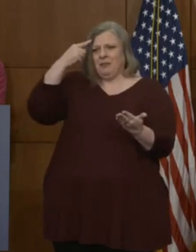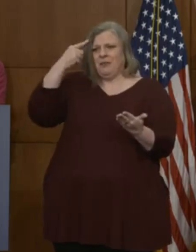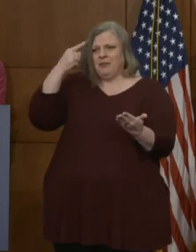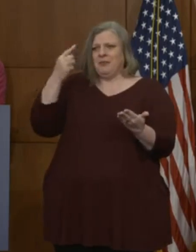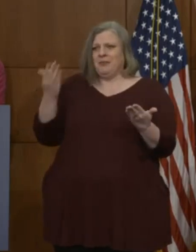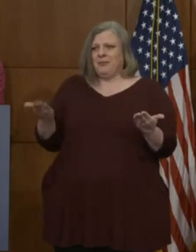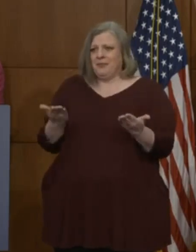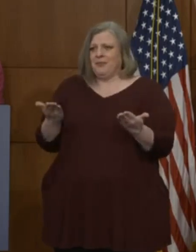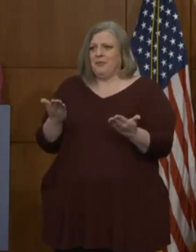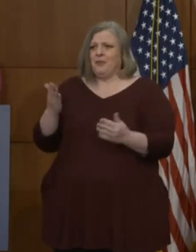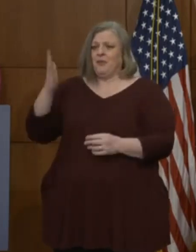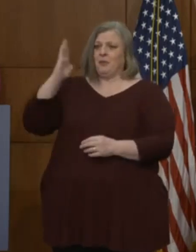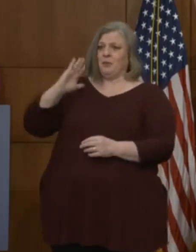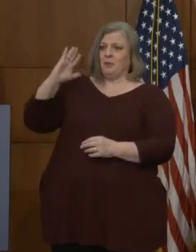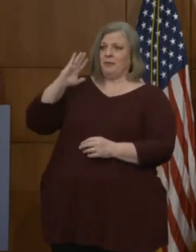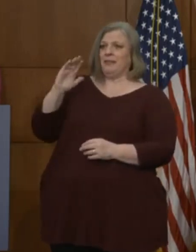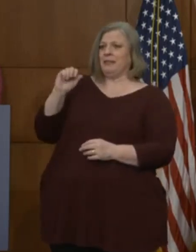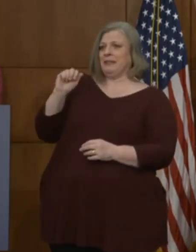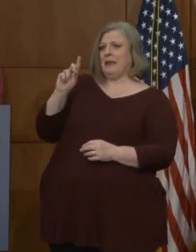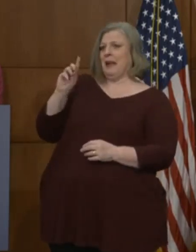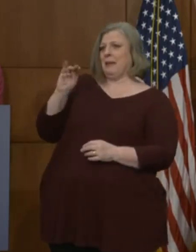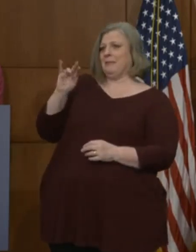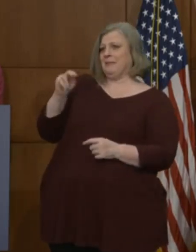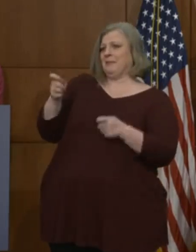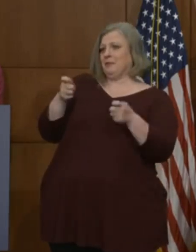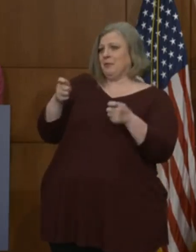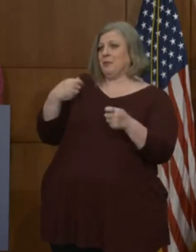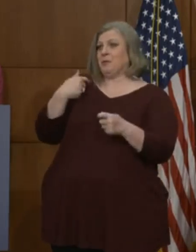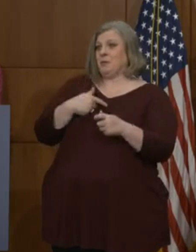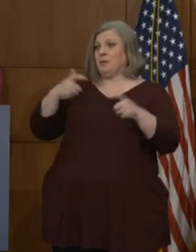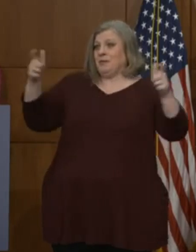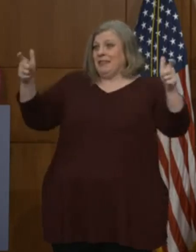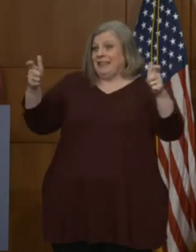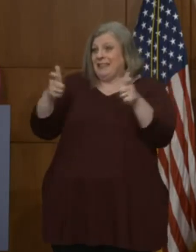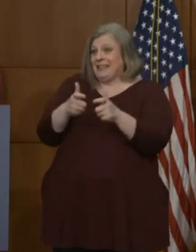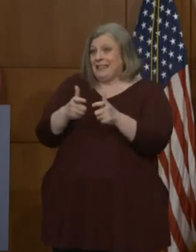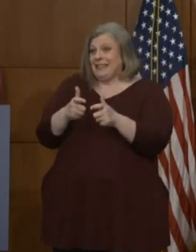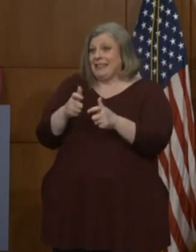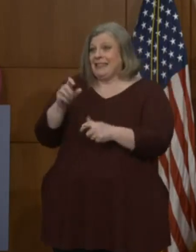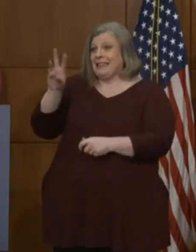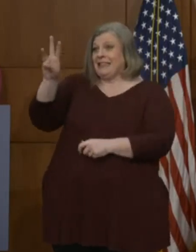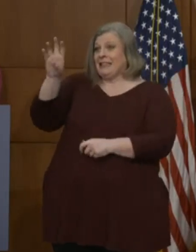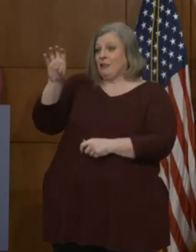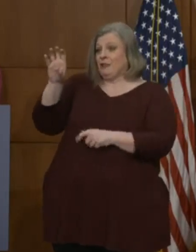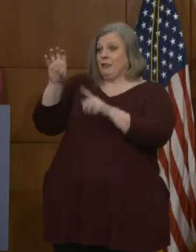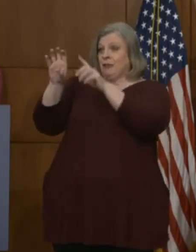ADMINISTRATION IN THE PRECEDING ADMINISTRATION WE HAVE REDUCED. ADMINISTRATION WE HAVE REDUCED. POPULATION FROM SIX HUNDRED TO